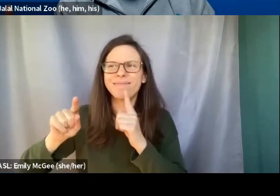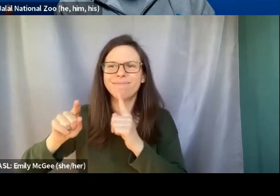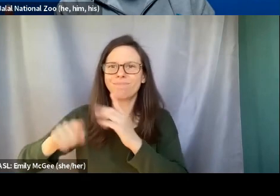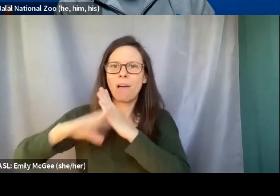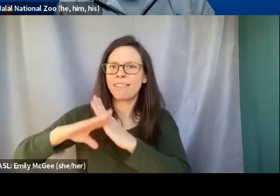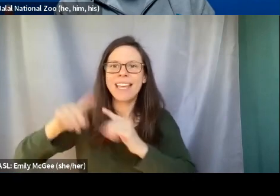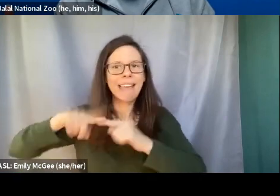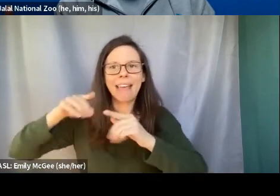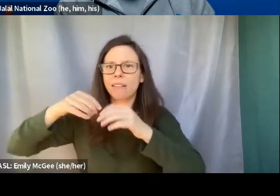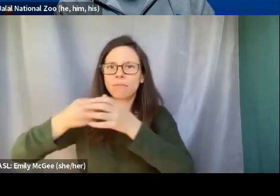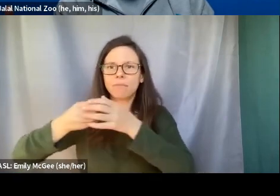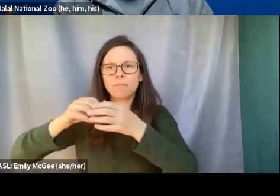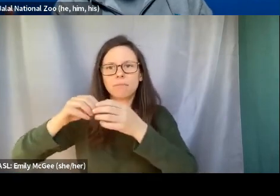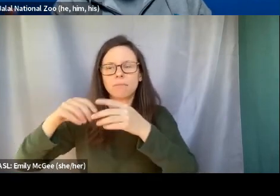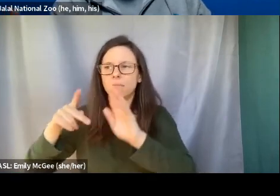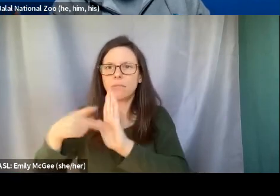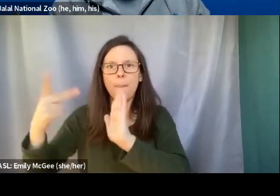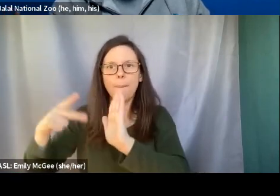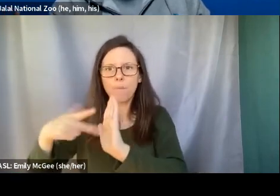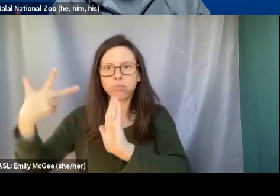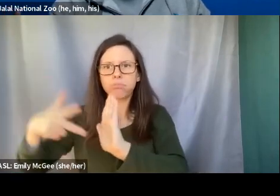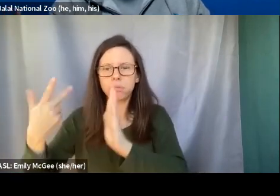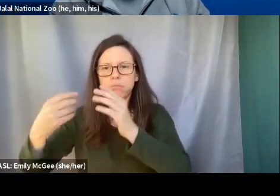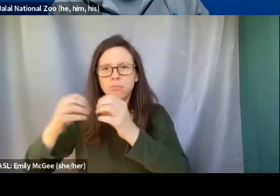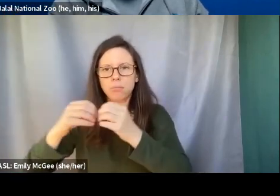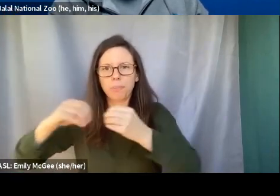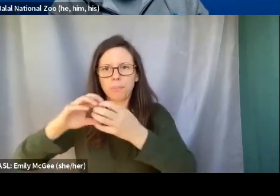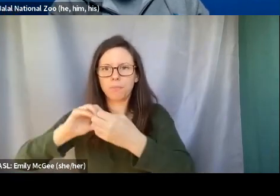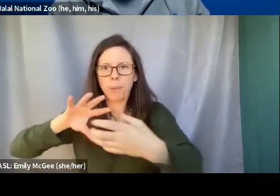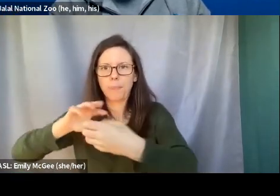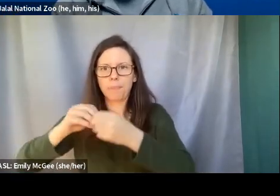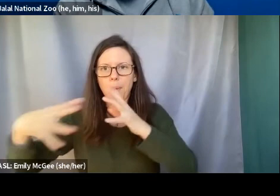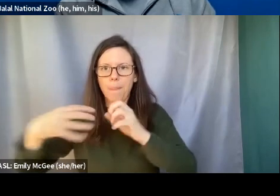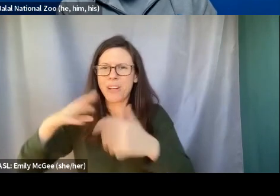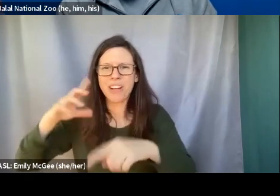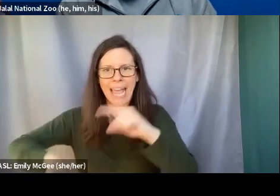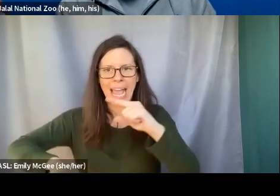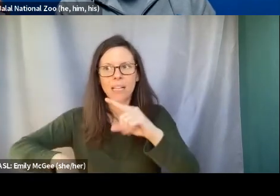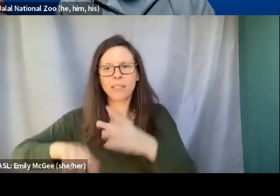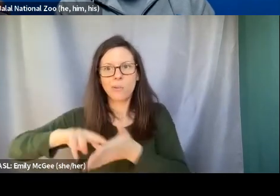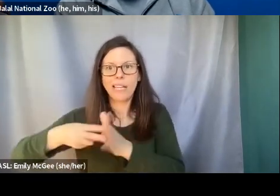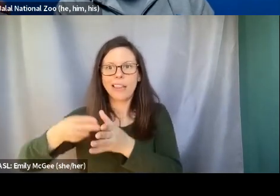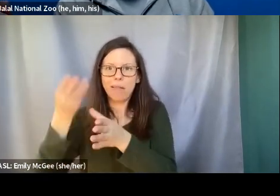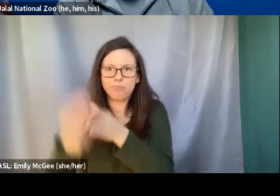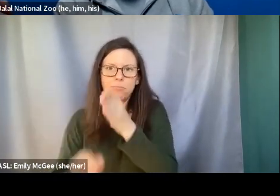Shellie: Very cool, and again some of these other factors that influence wild systems,